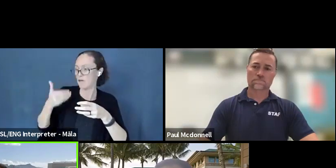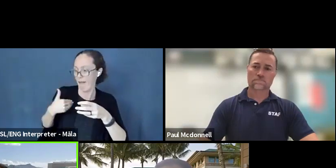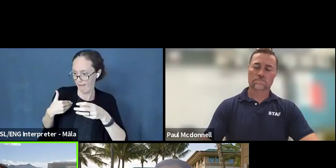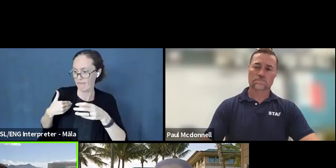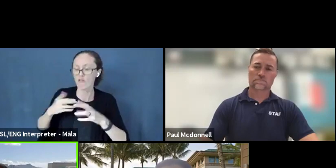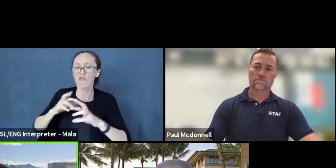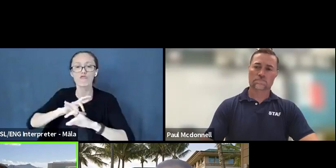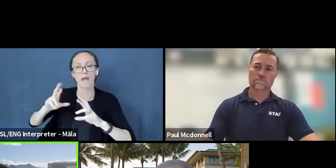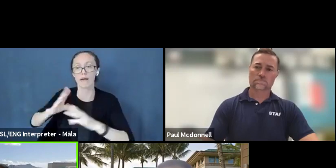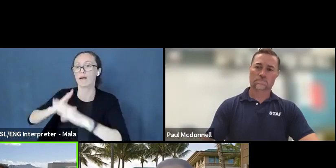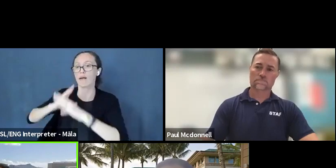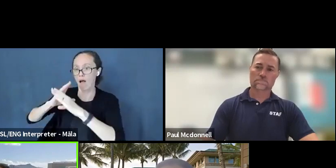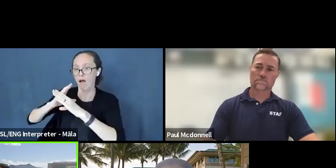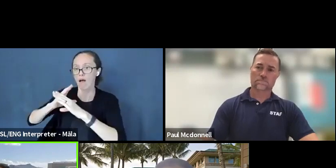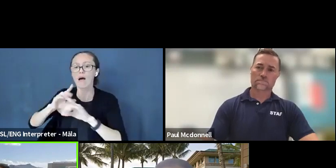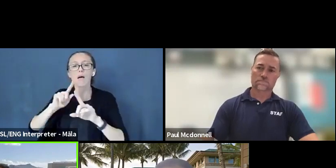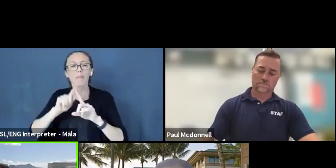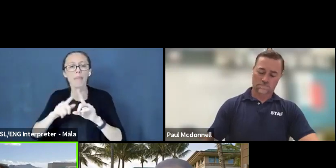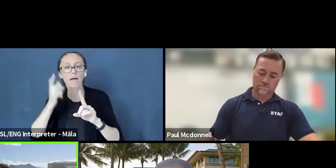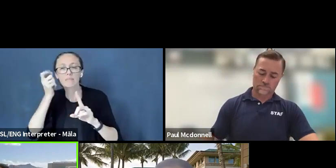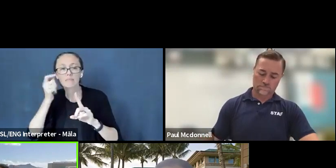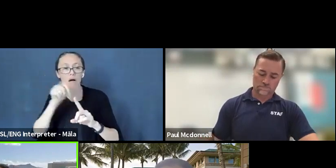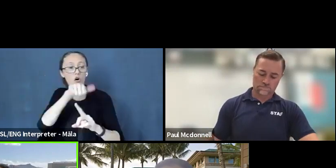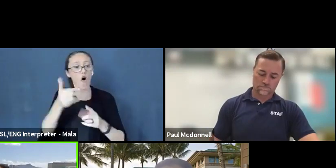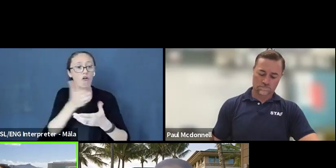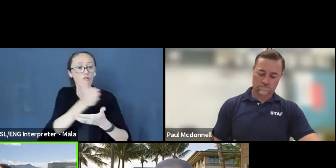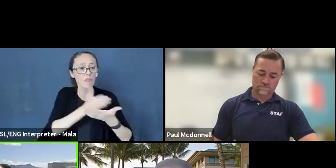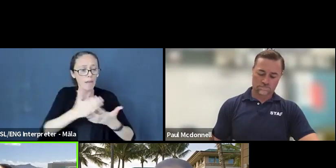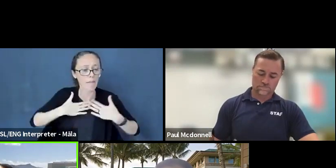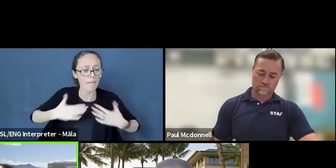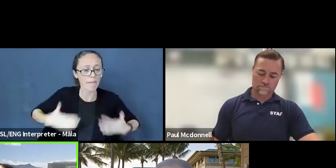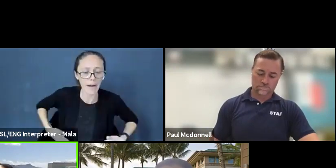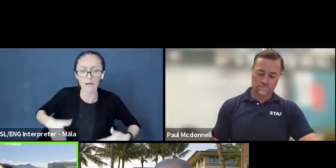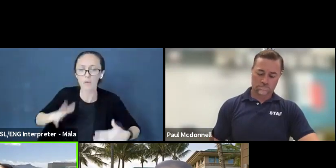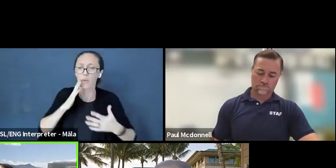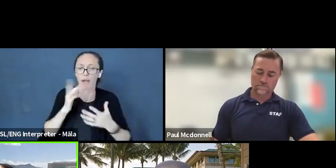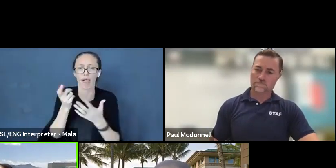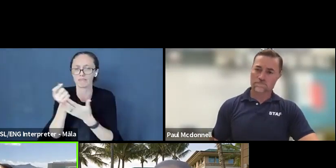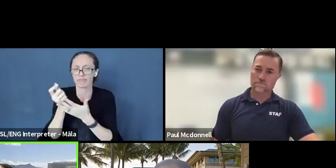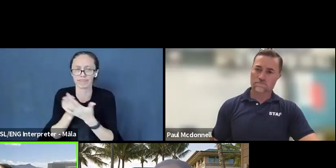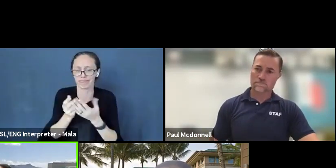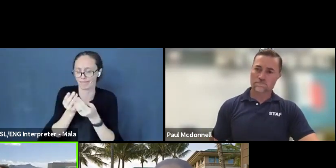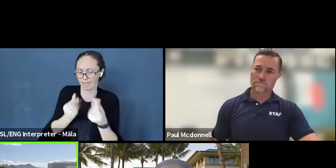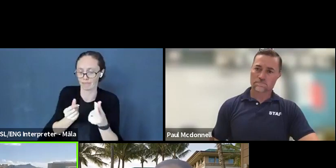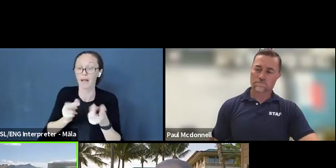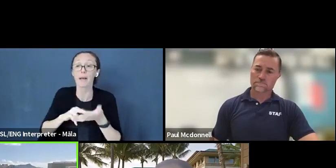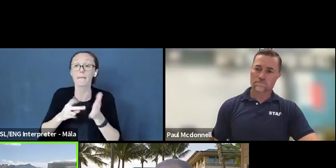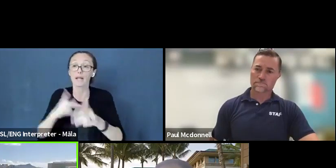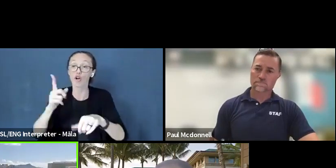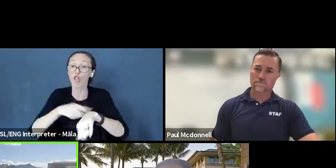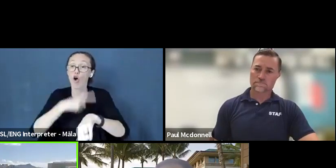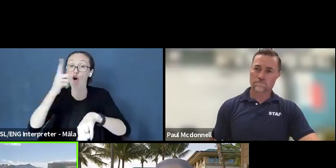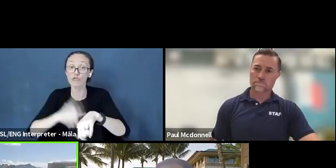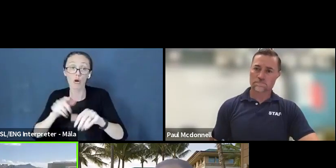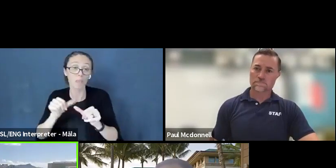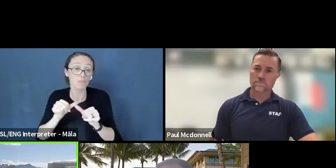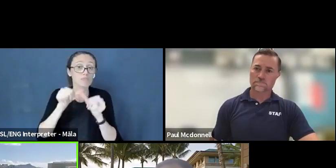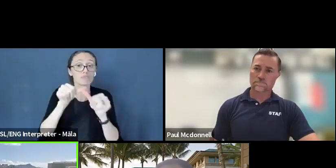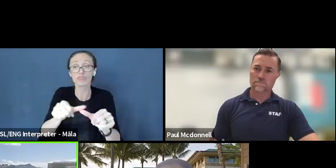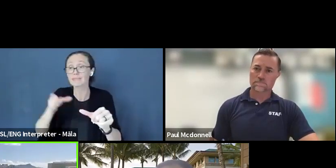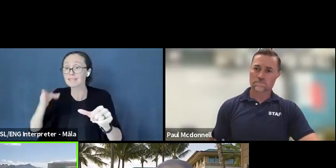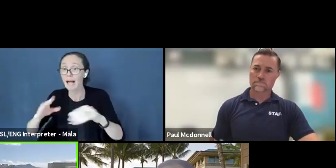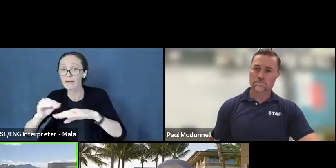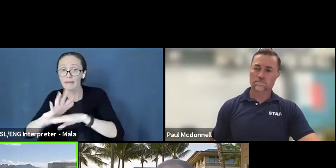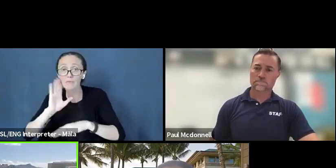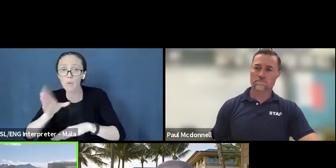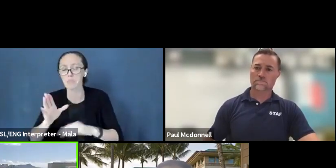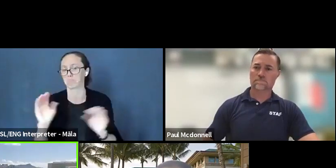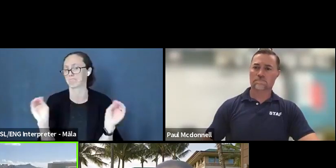Eliminated from the body and no longterm persistent side effects.